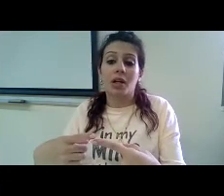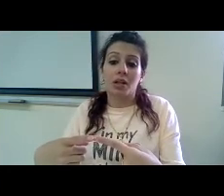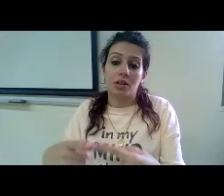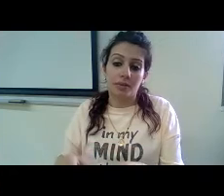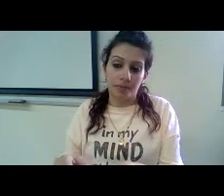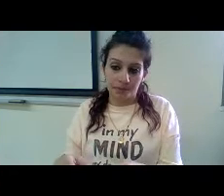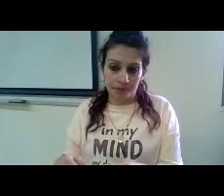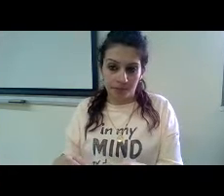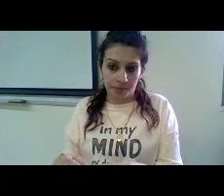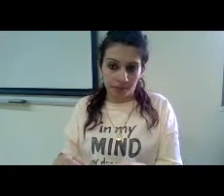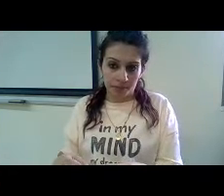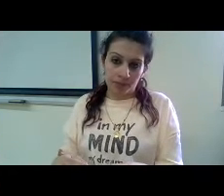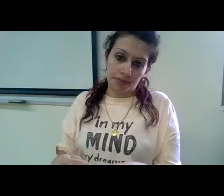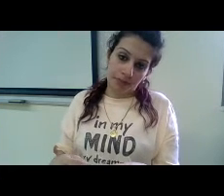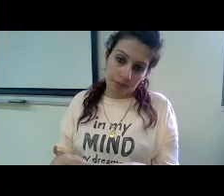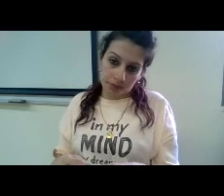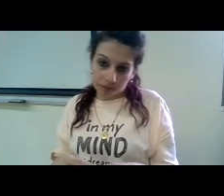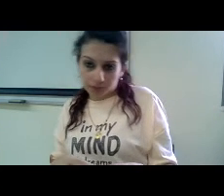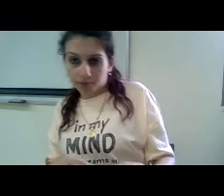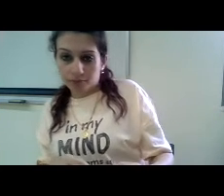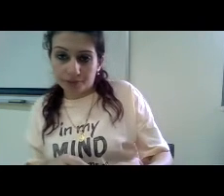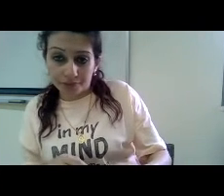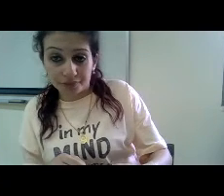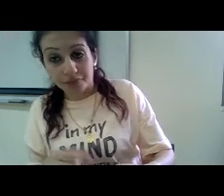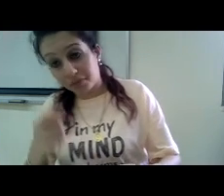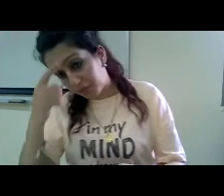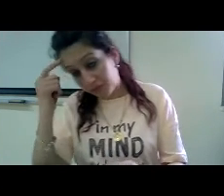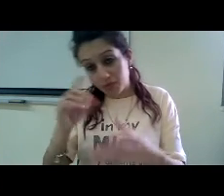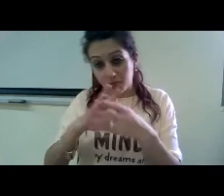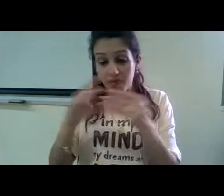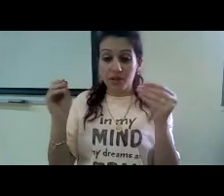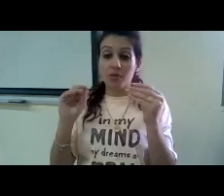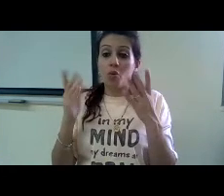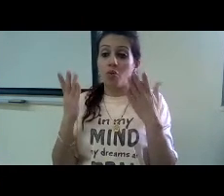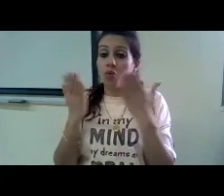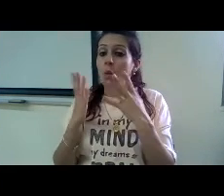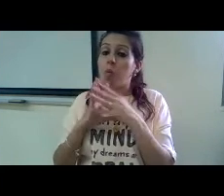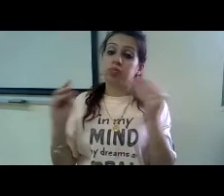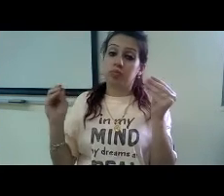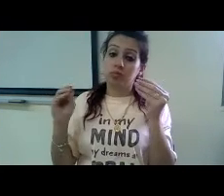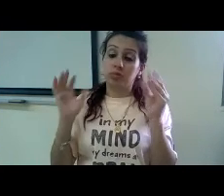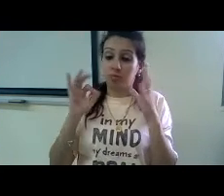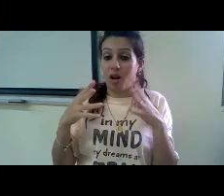to think about how to include parents as partners in education.